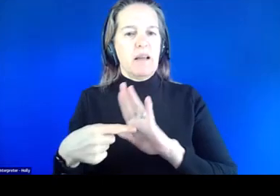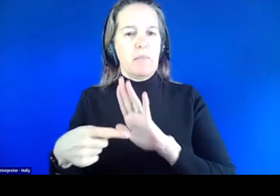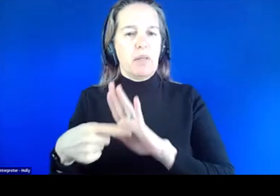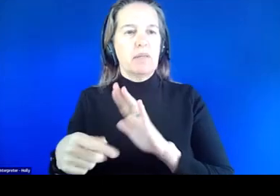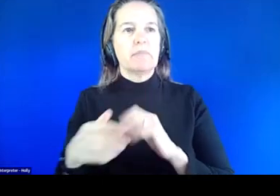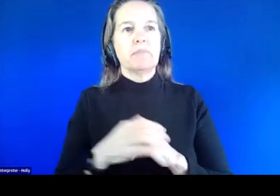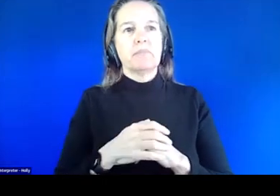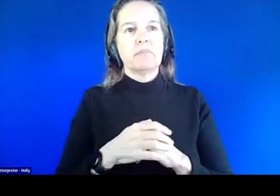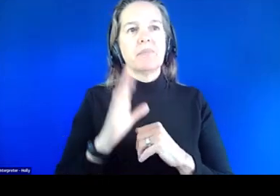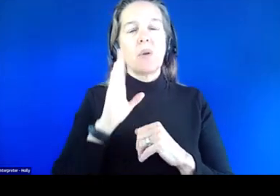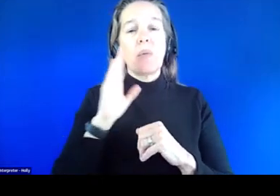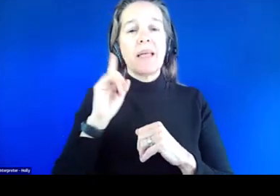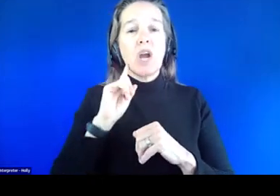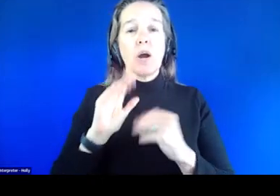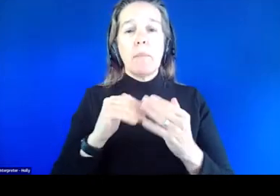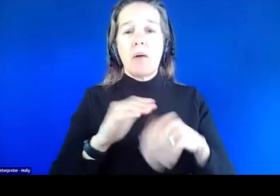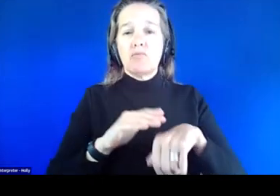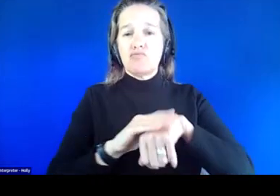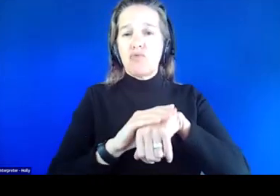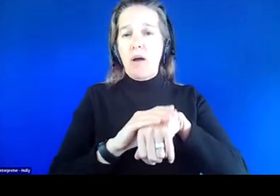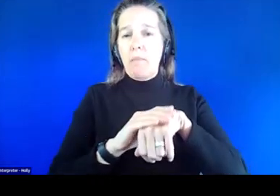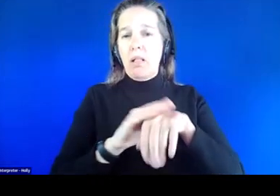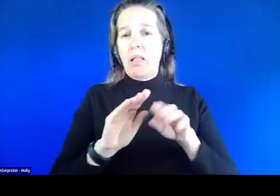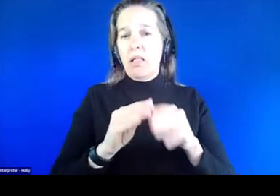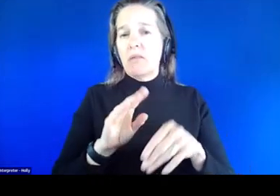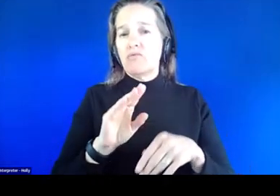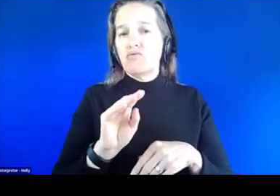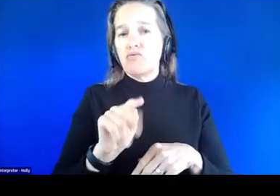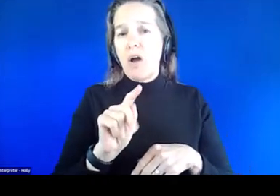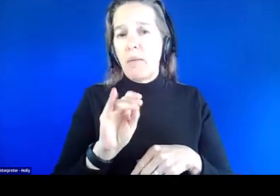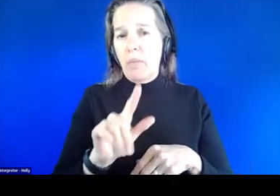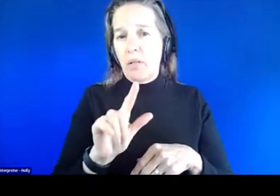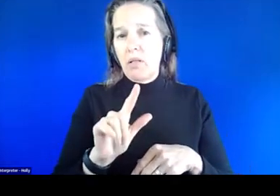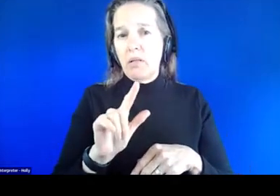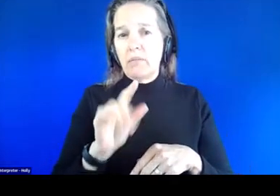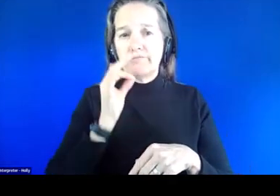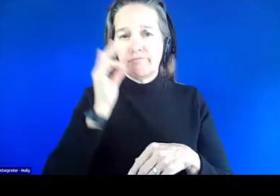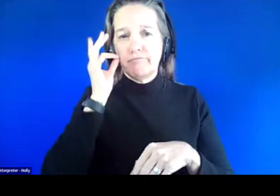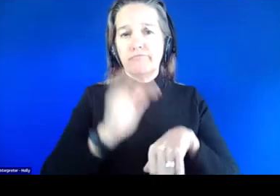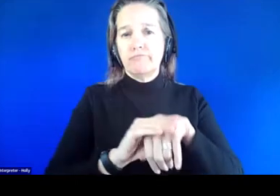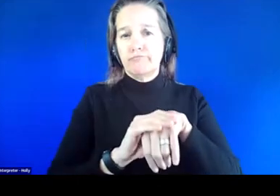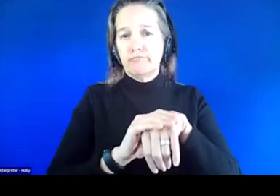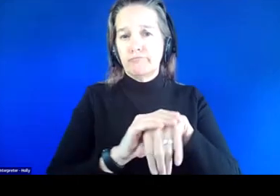the tribal MFP initiatives and at the end we'll do a